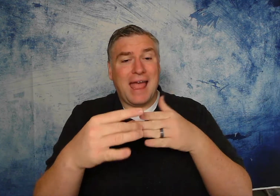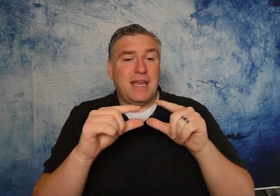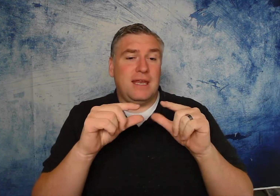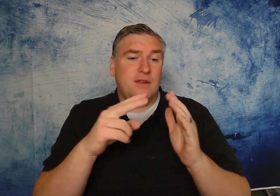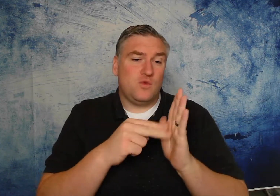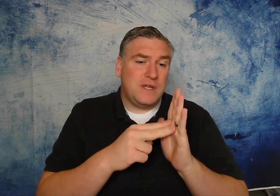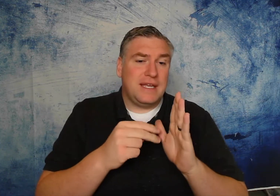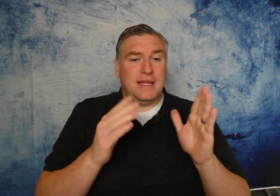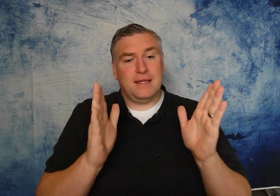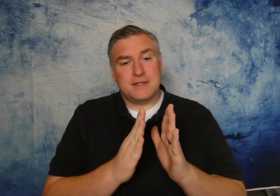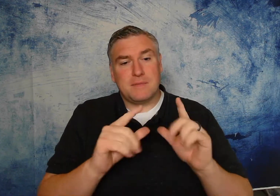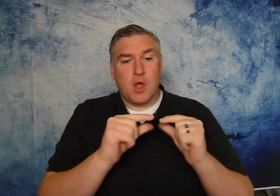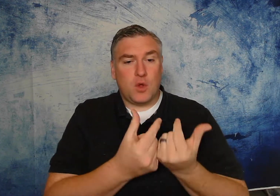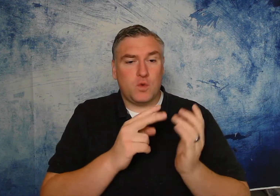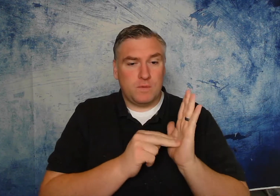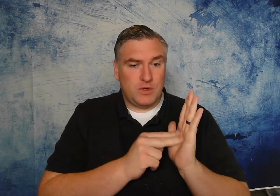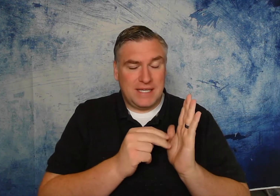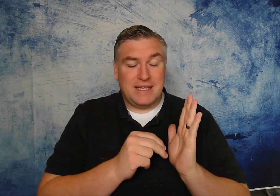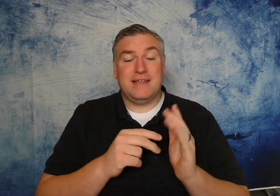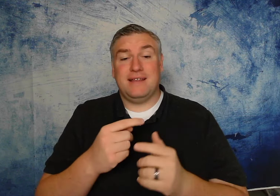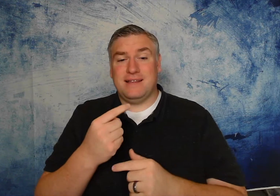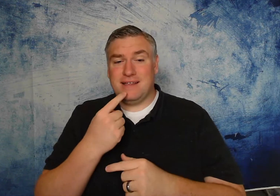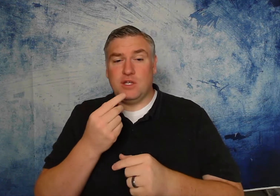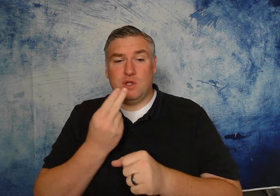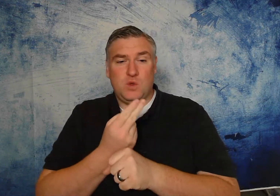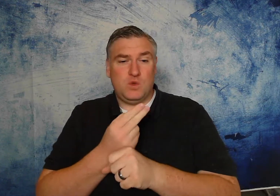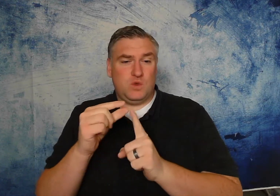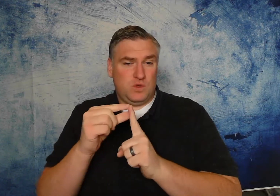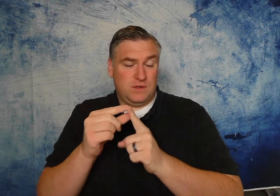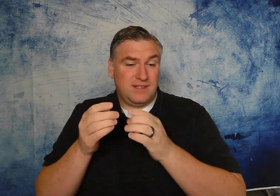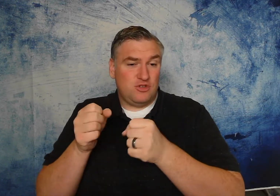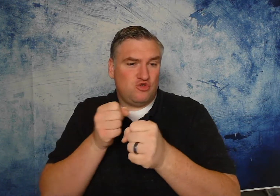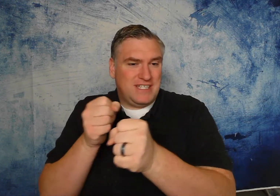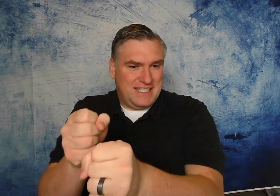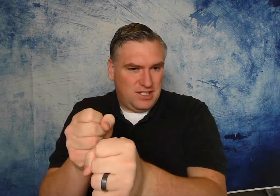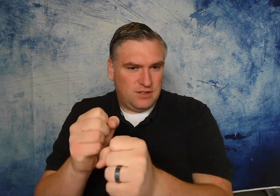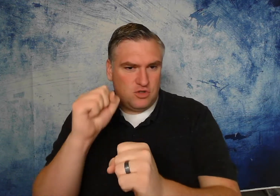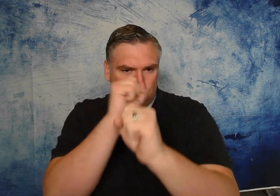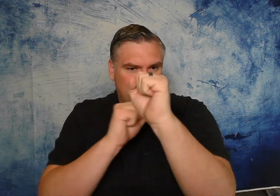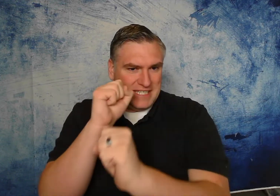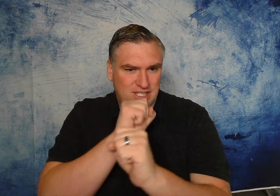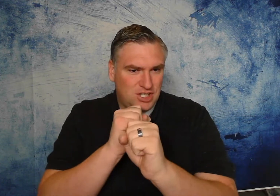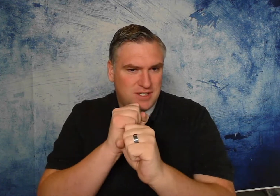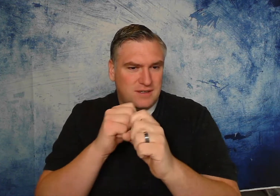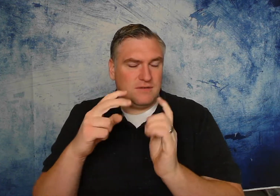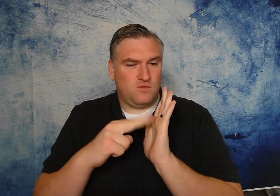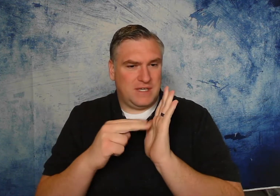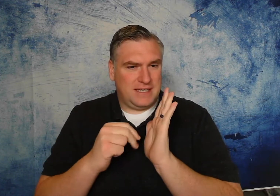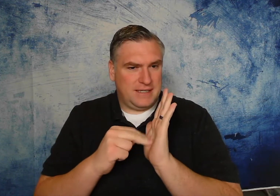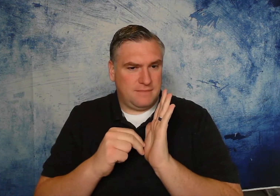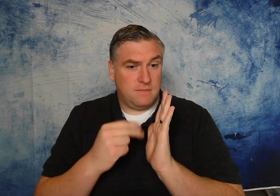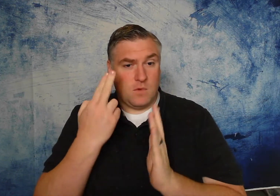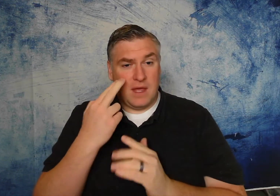"guided" reading or "small group" reading she says she uses the term "strategic" reading.